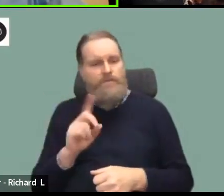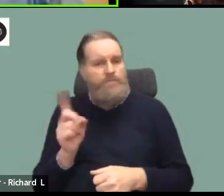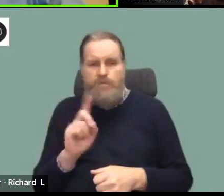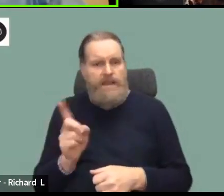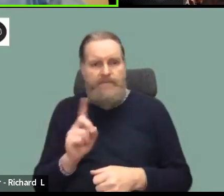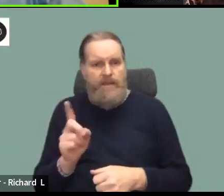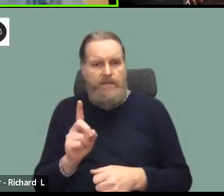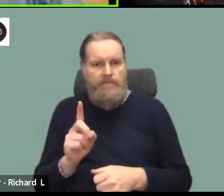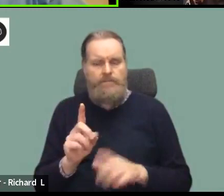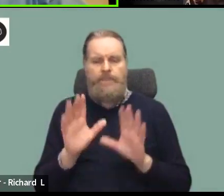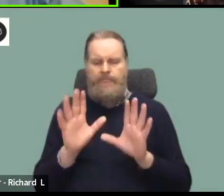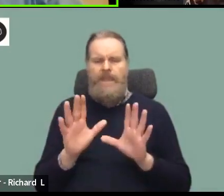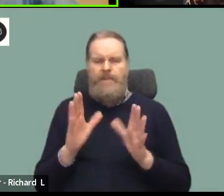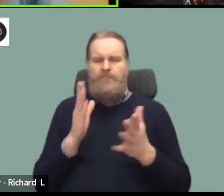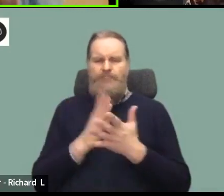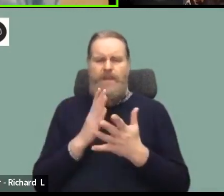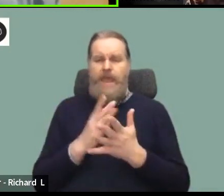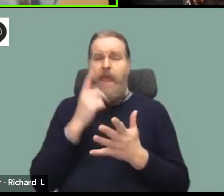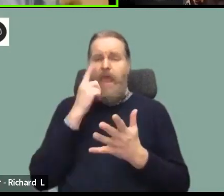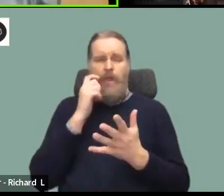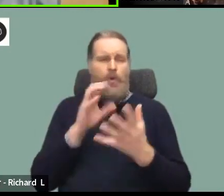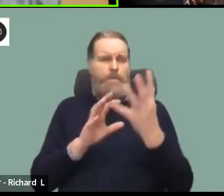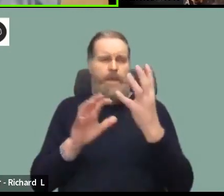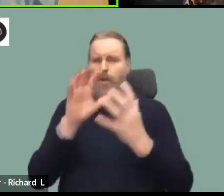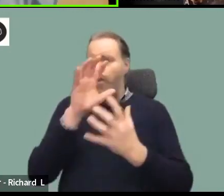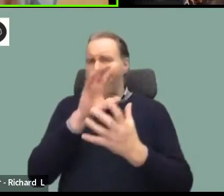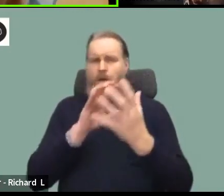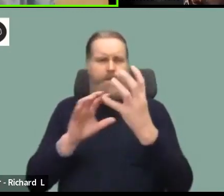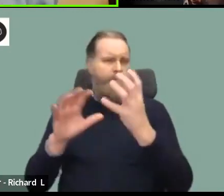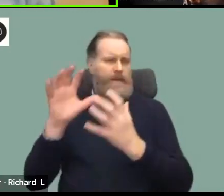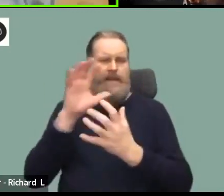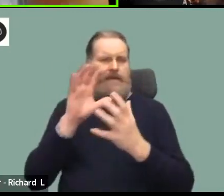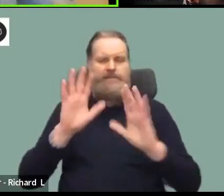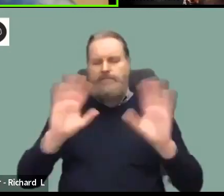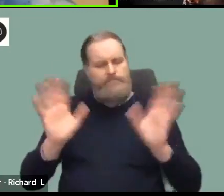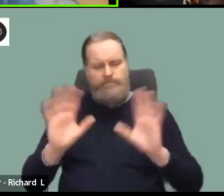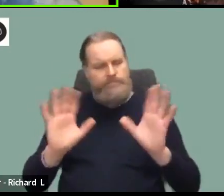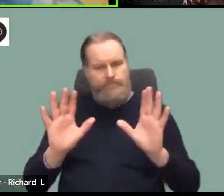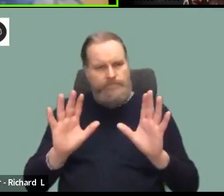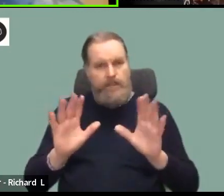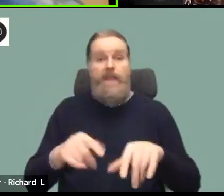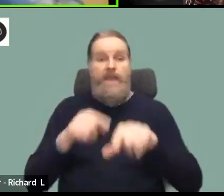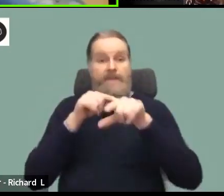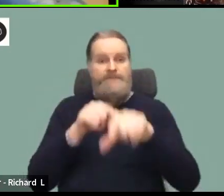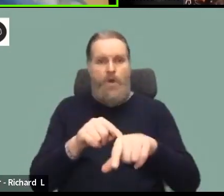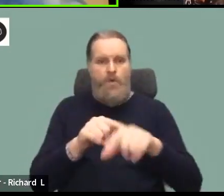basis of. f how to administrate something that's very complex. x and just trying to wrap x and just trying to recognize